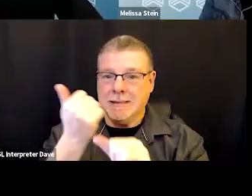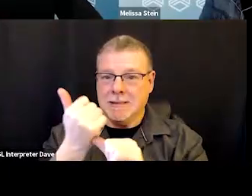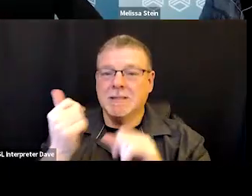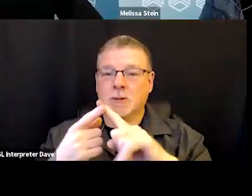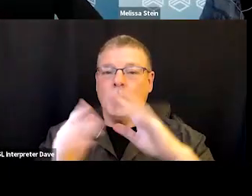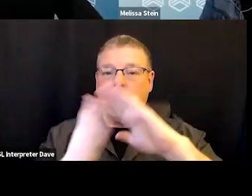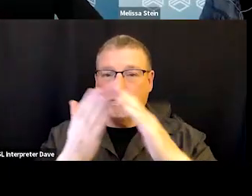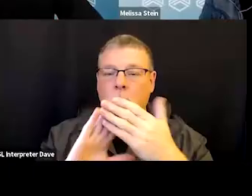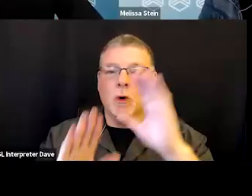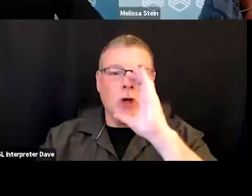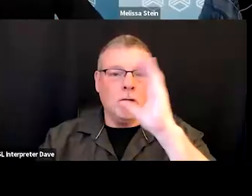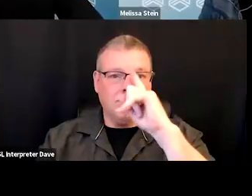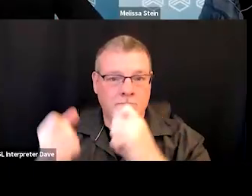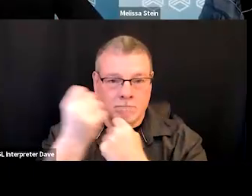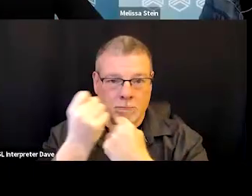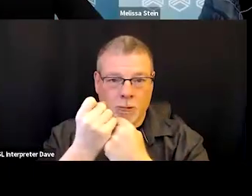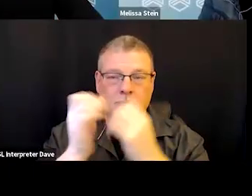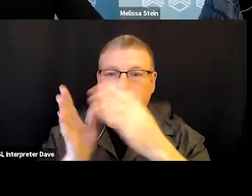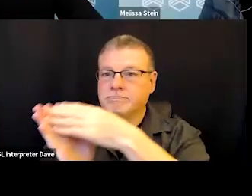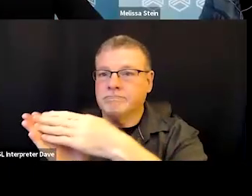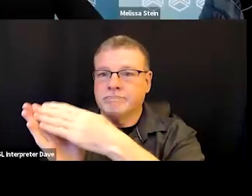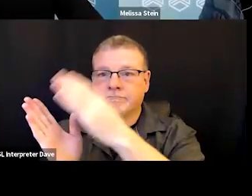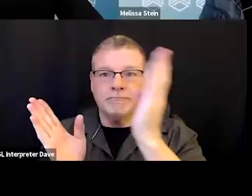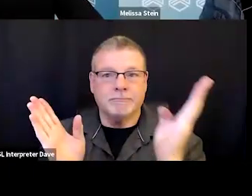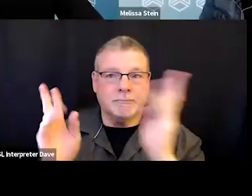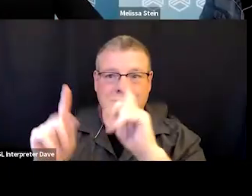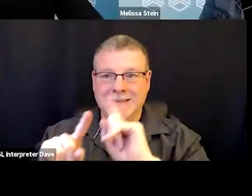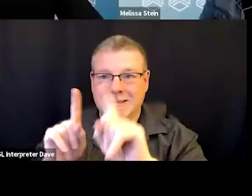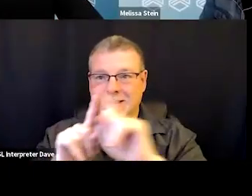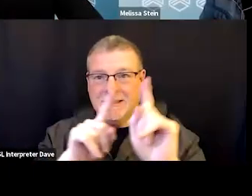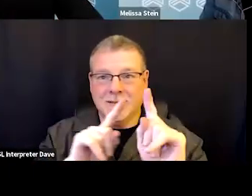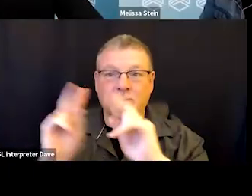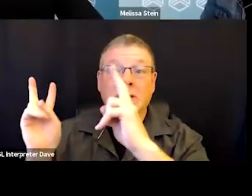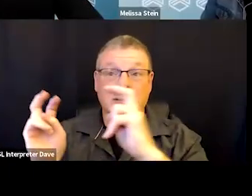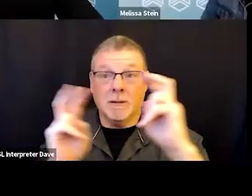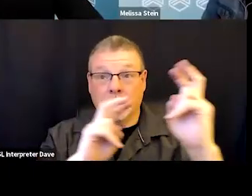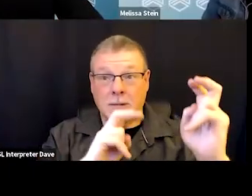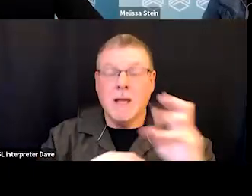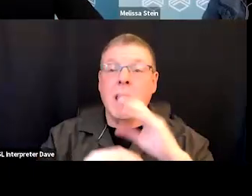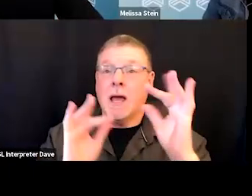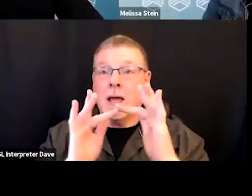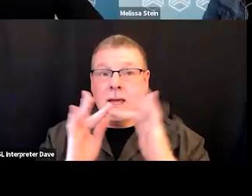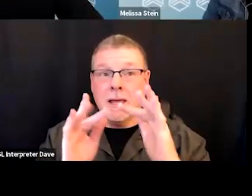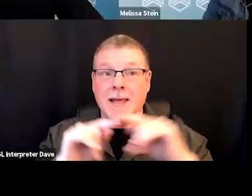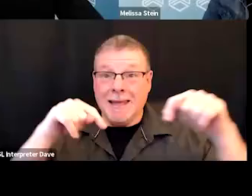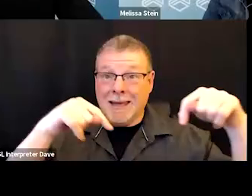that are looking for support across a wide range of topics. So, feel free to also reach out to us here at the GAINS Center.